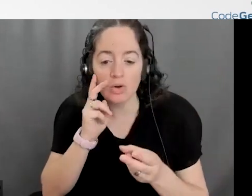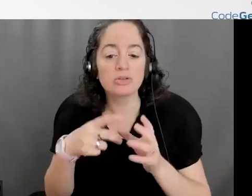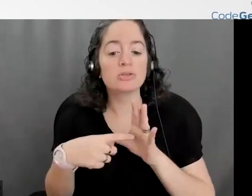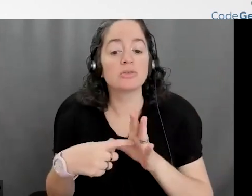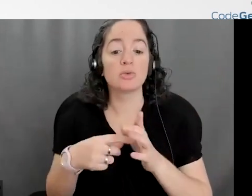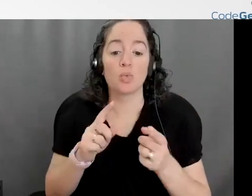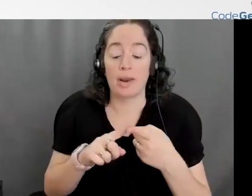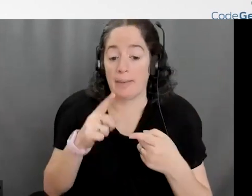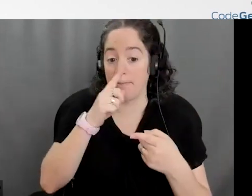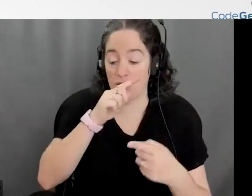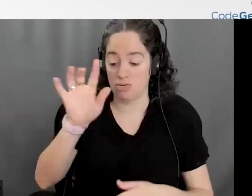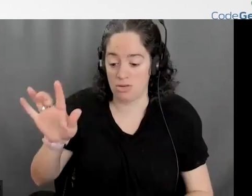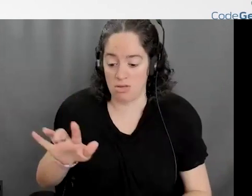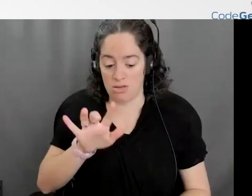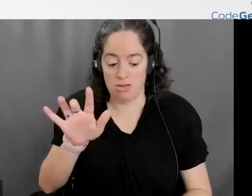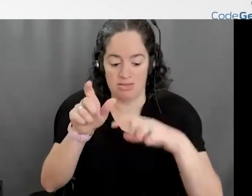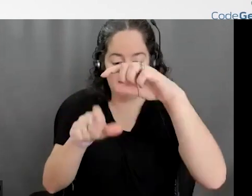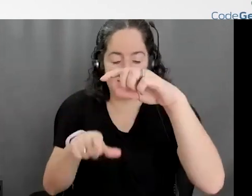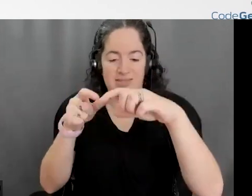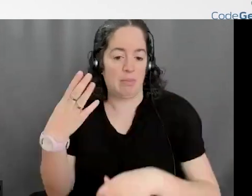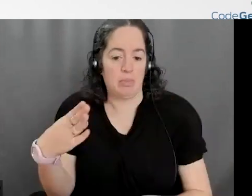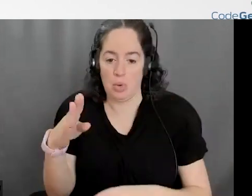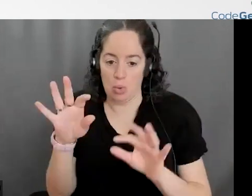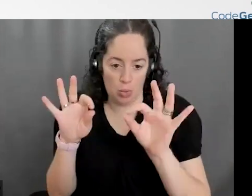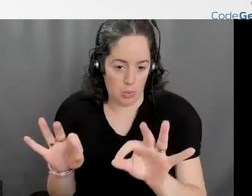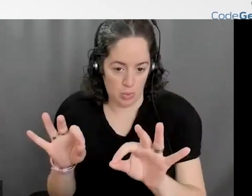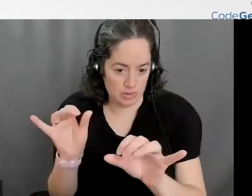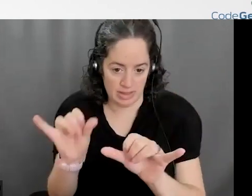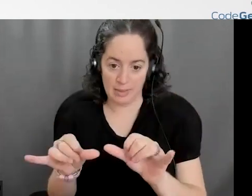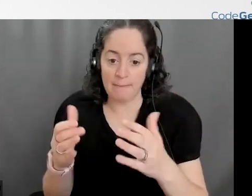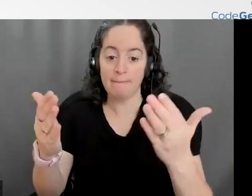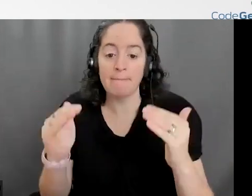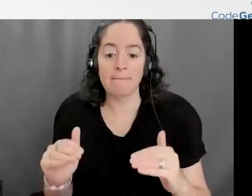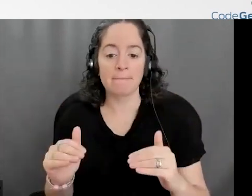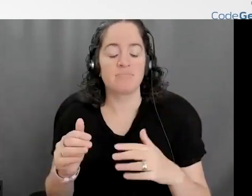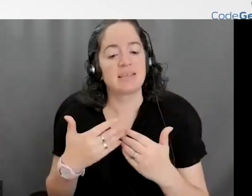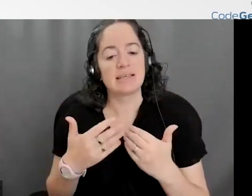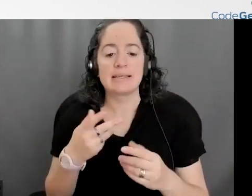so that the user doesn't have trouble following vertically or horizontally.